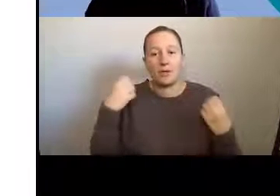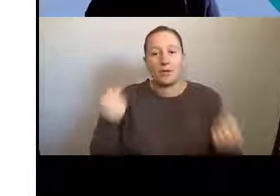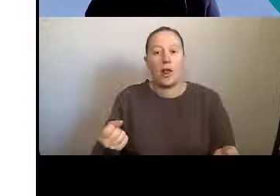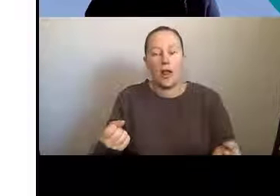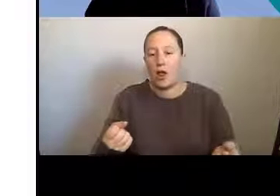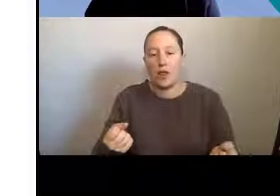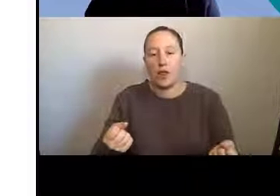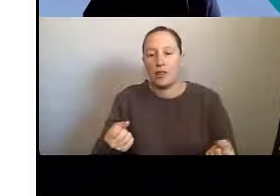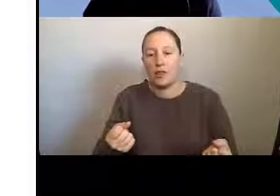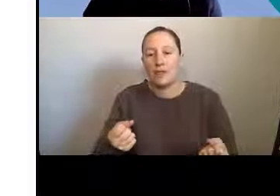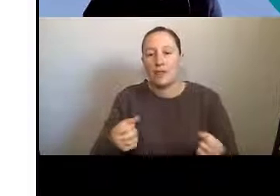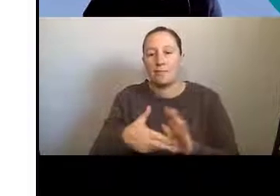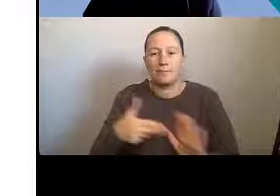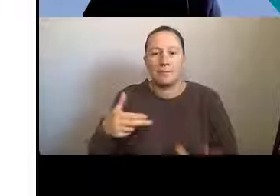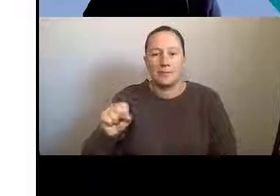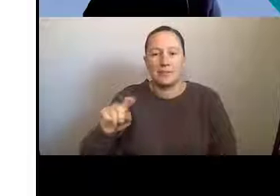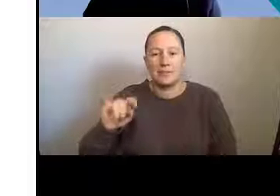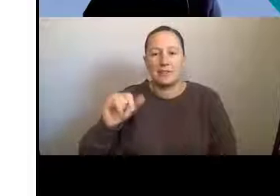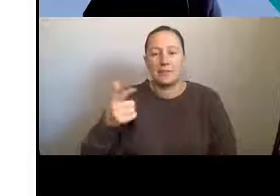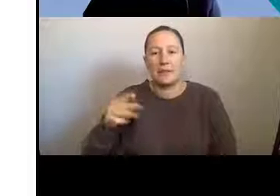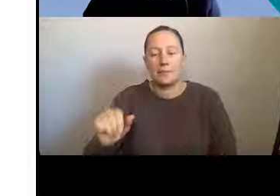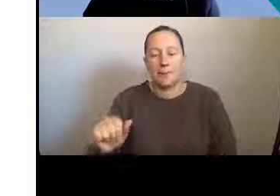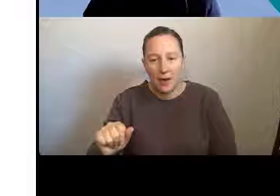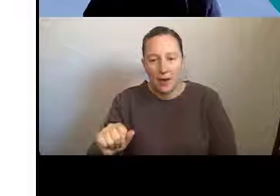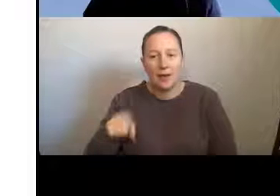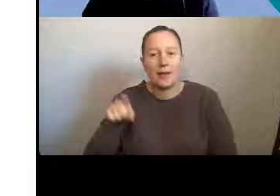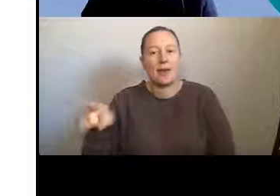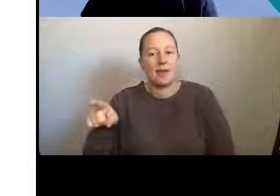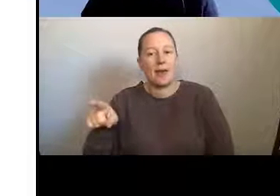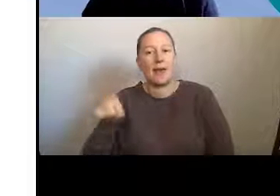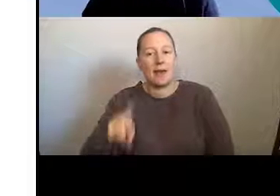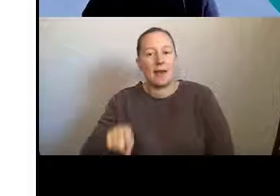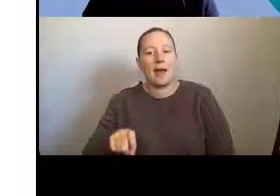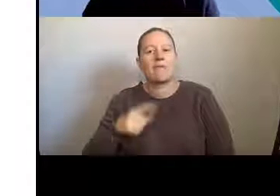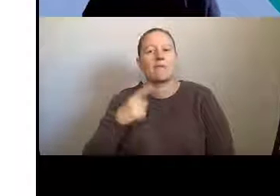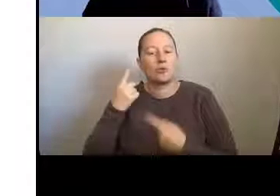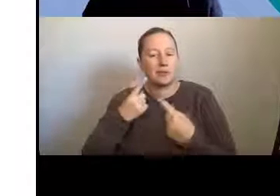that may examine the mental health in their child cannot be an easy one.